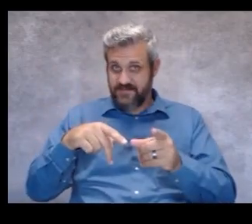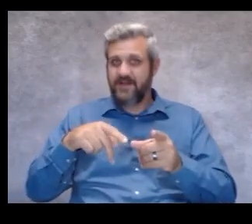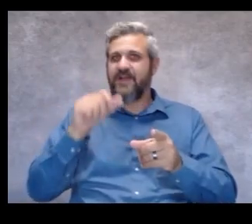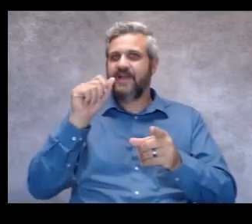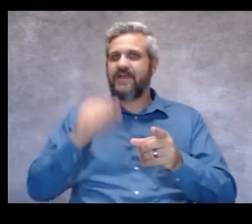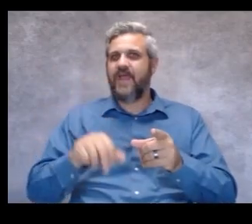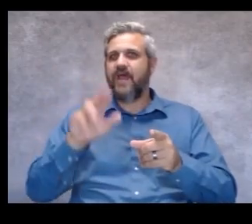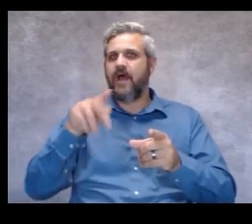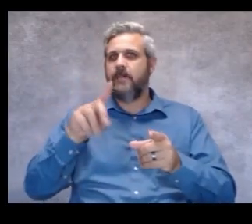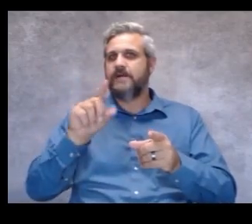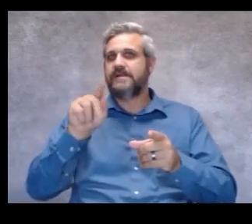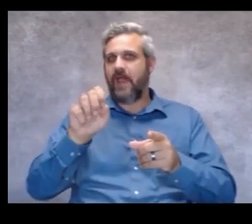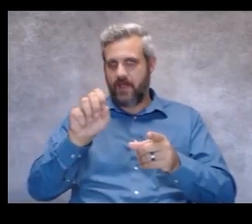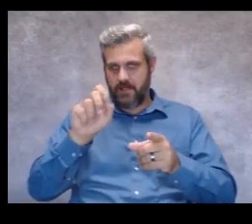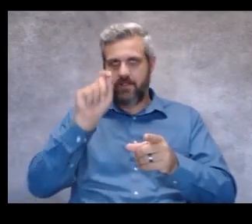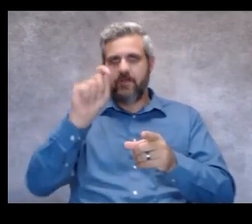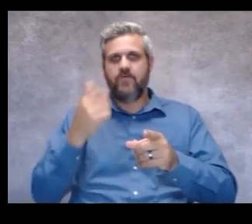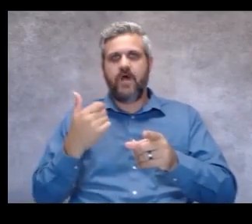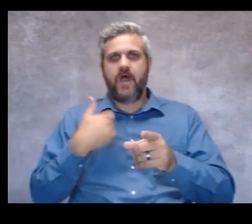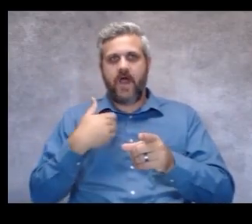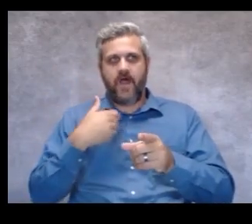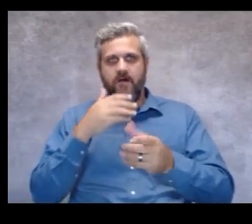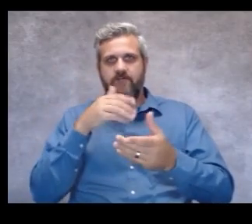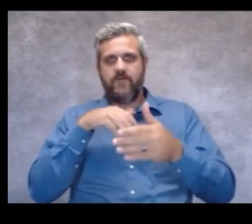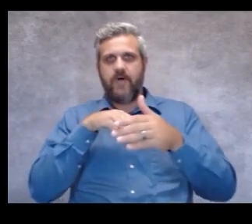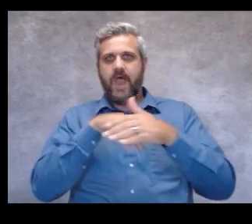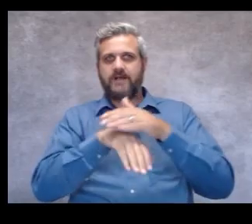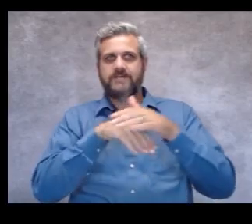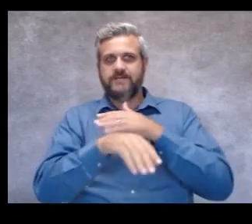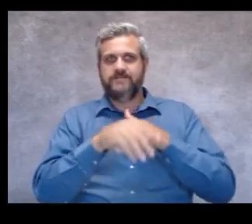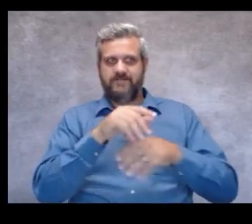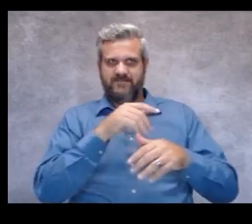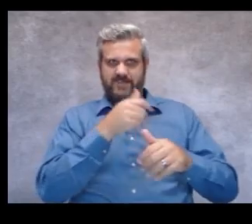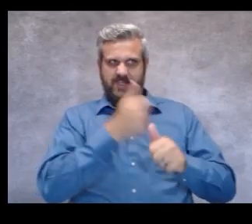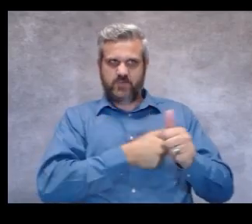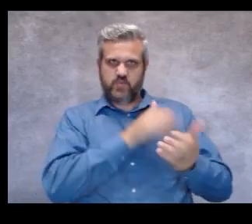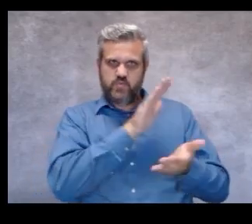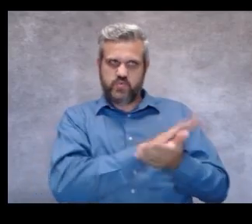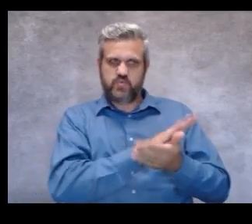turn on portal access by school and grade level.